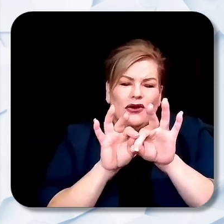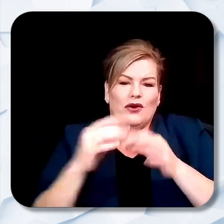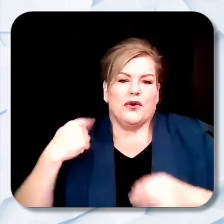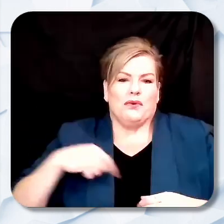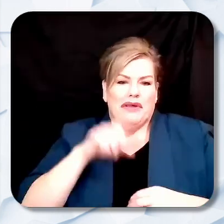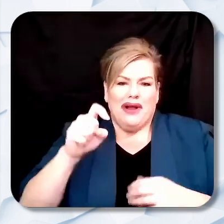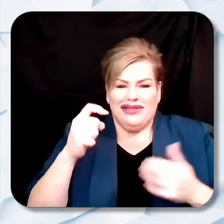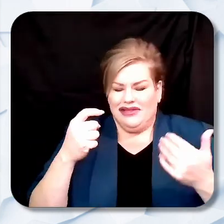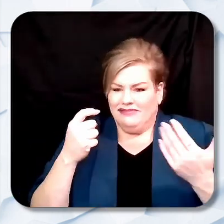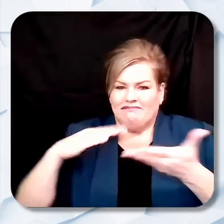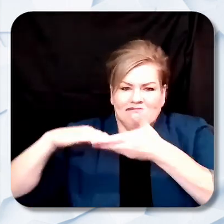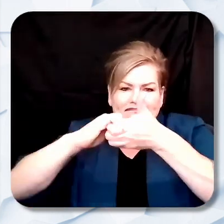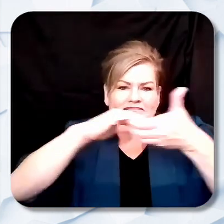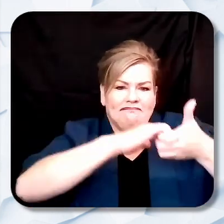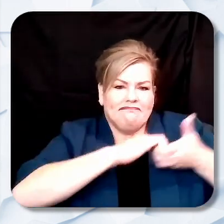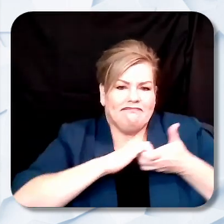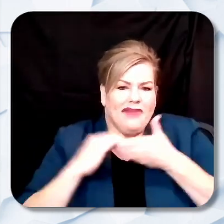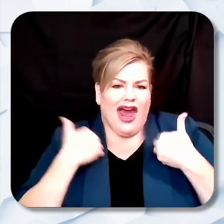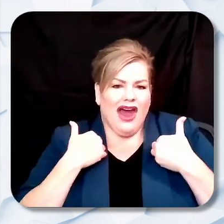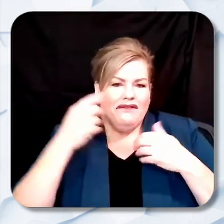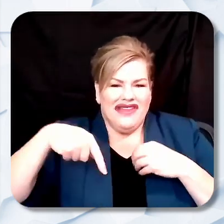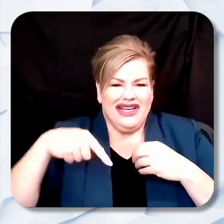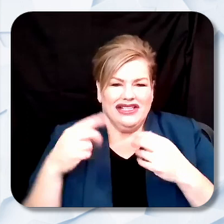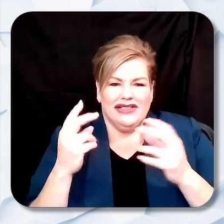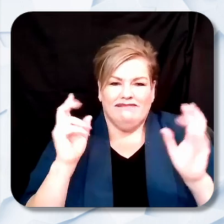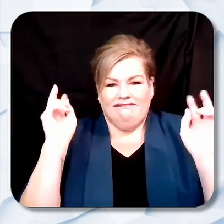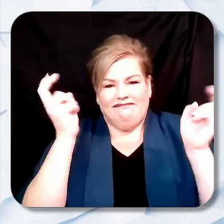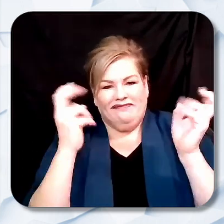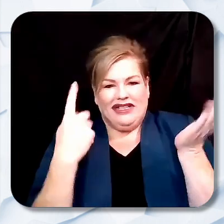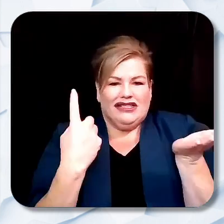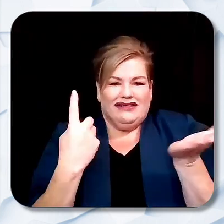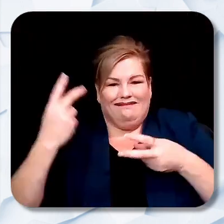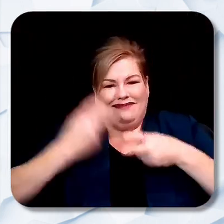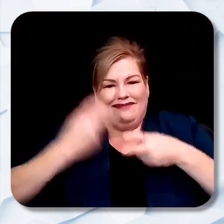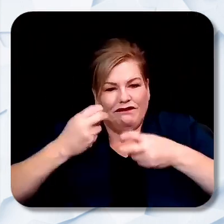conversations. I also want to just express my deepest gratitude to the families who've lost